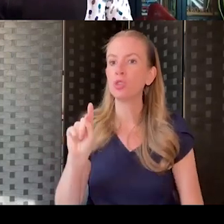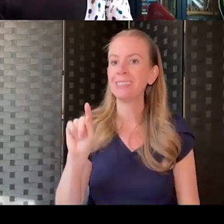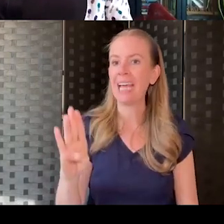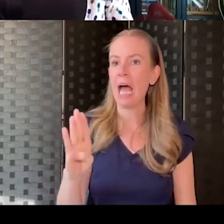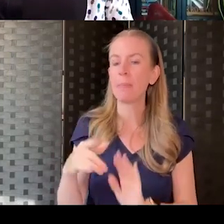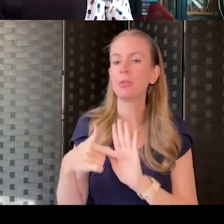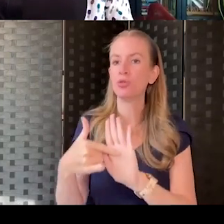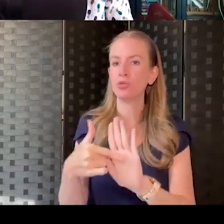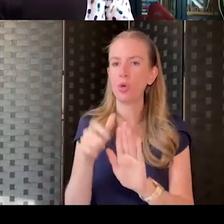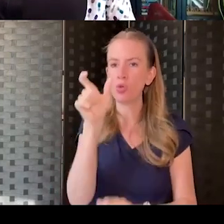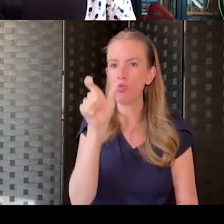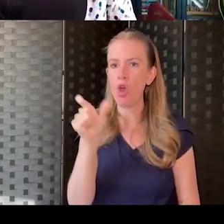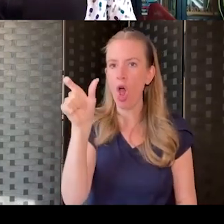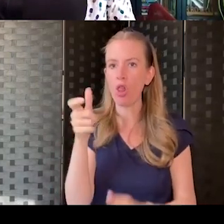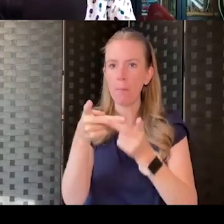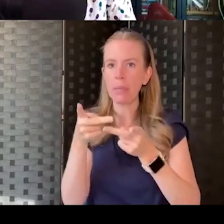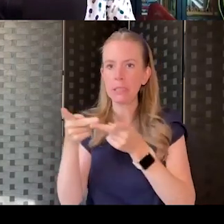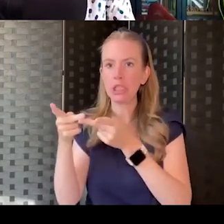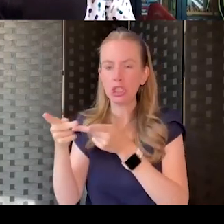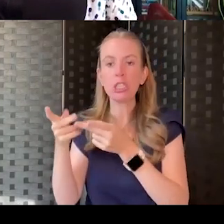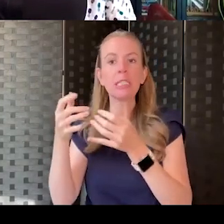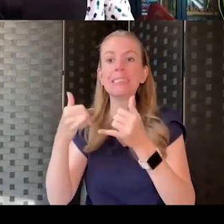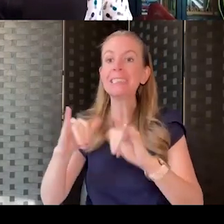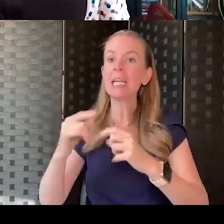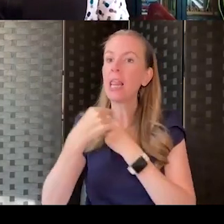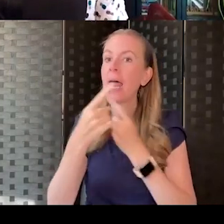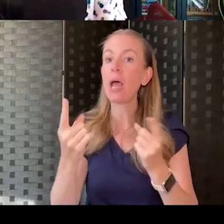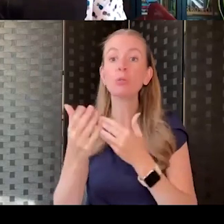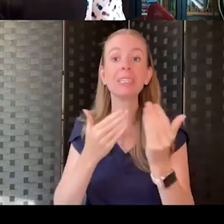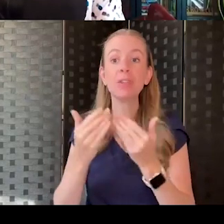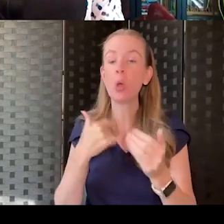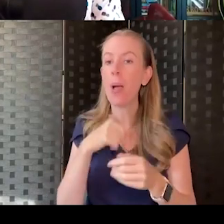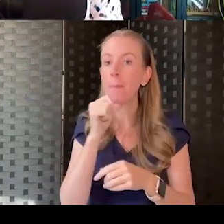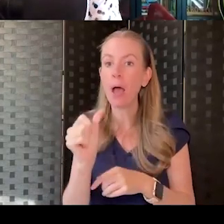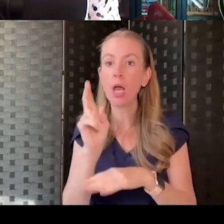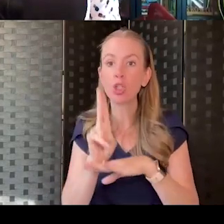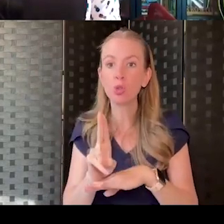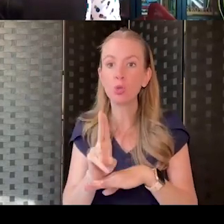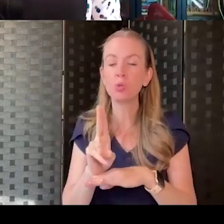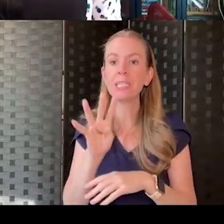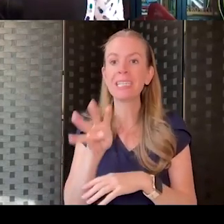the column position is still announced even though I am not using table navigation commands,